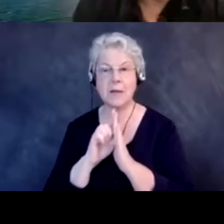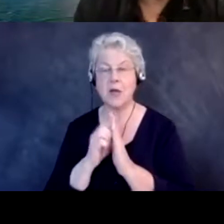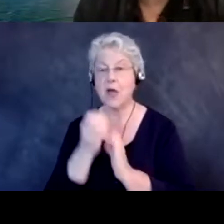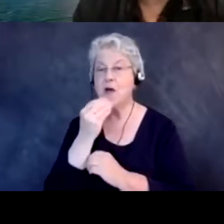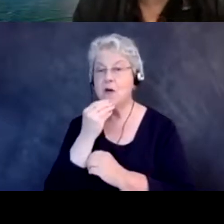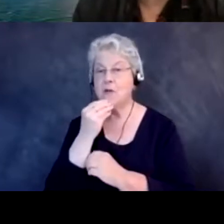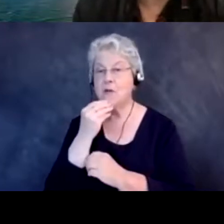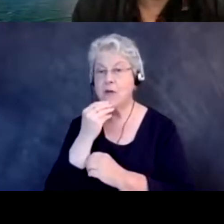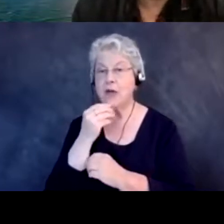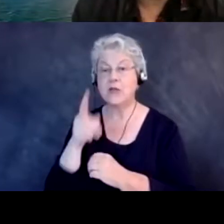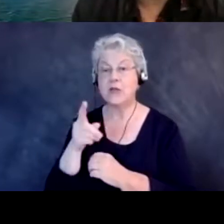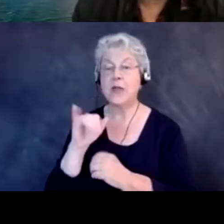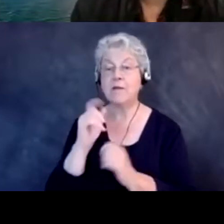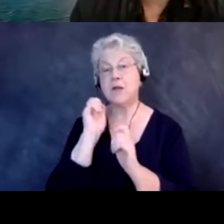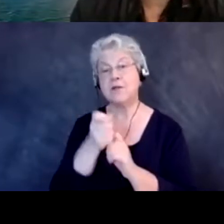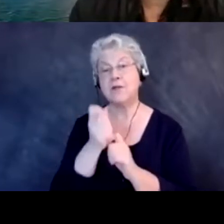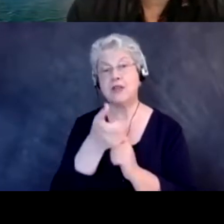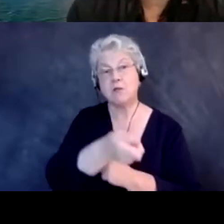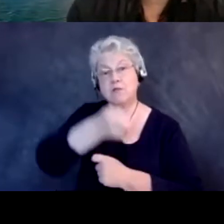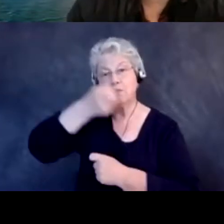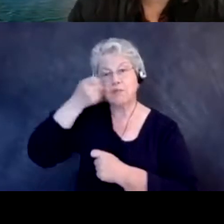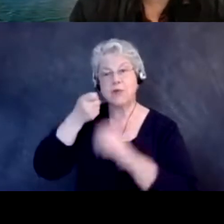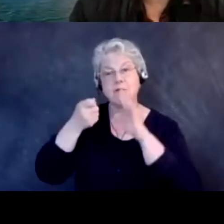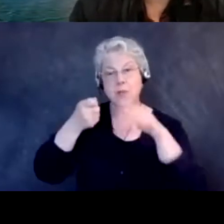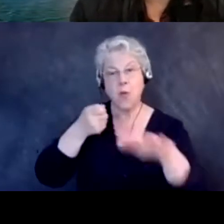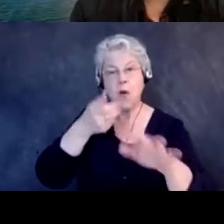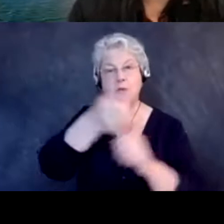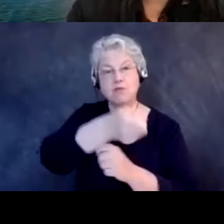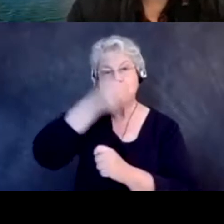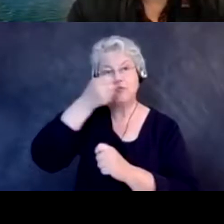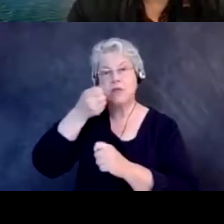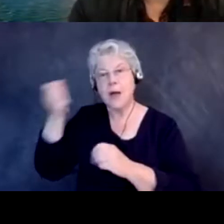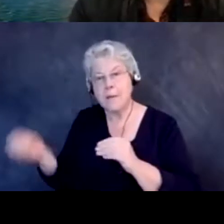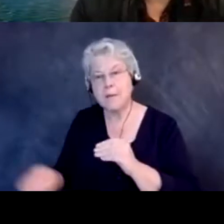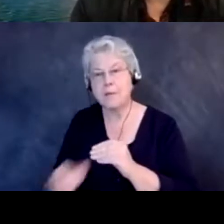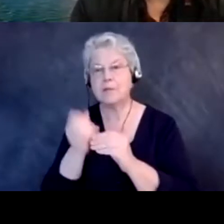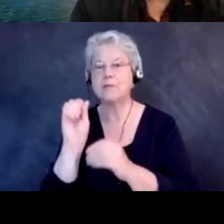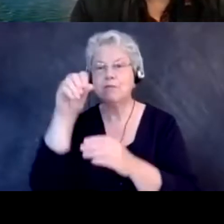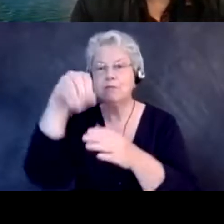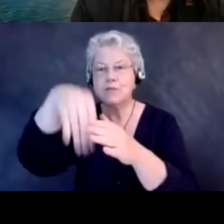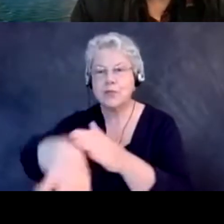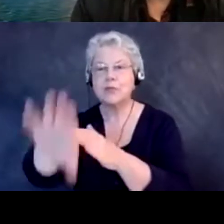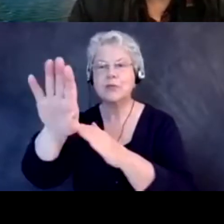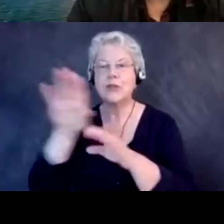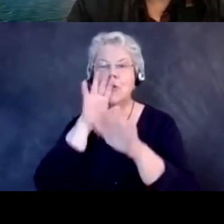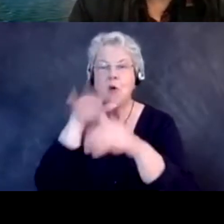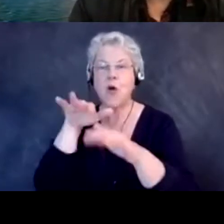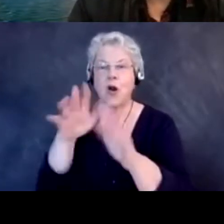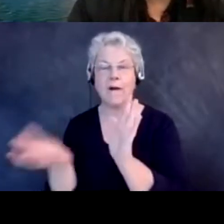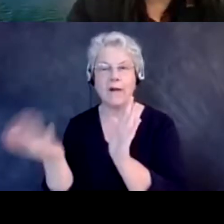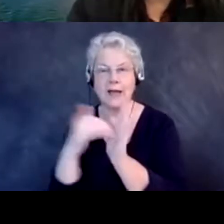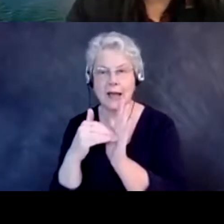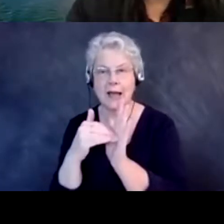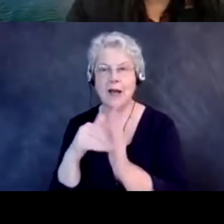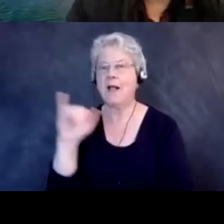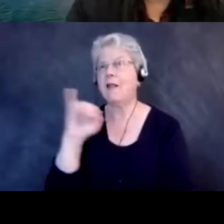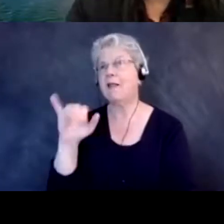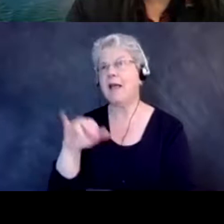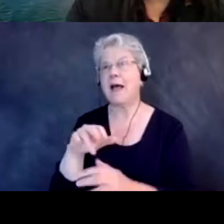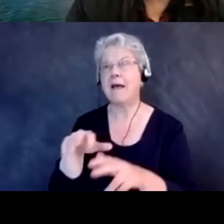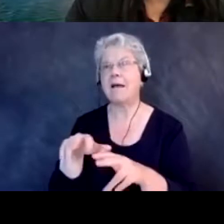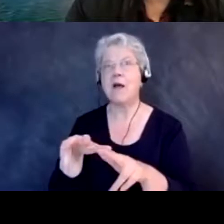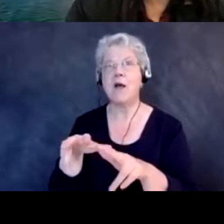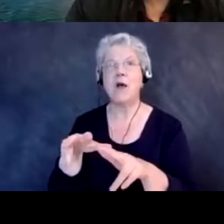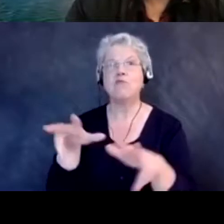if you took something from the ocean, you need to put it back. So if you took crab or clams or fish,